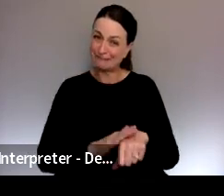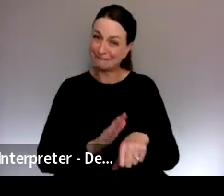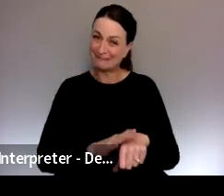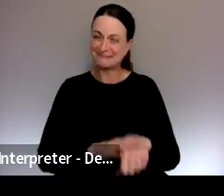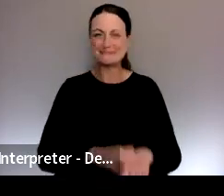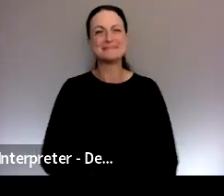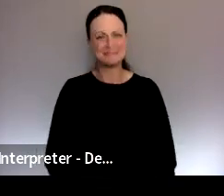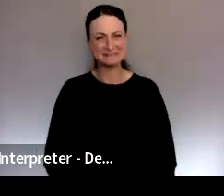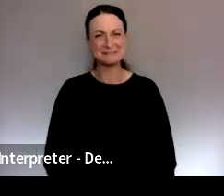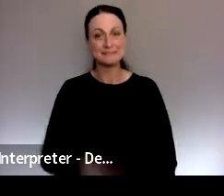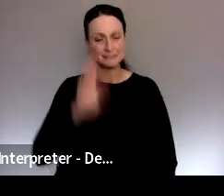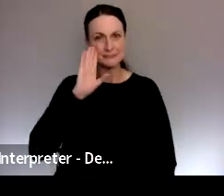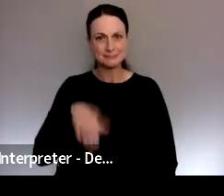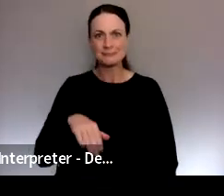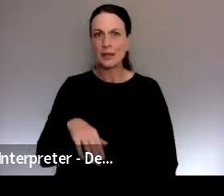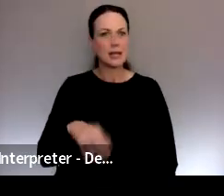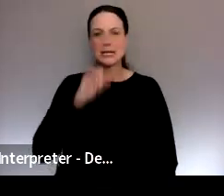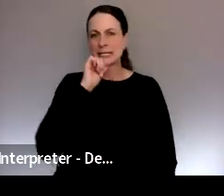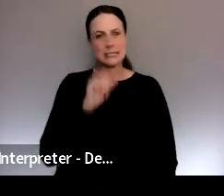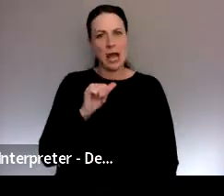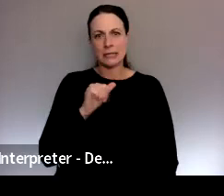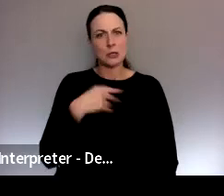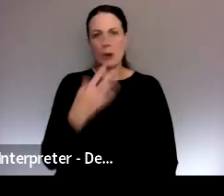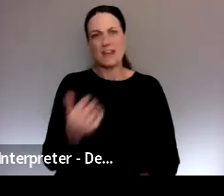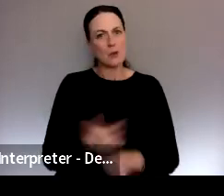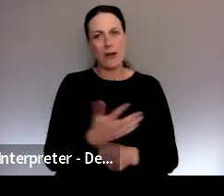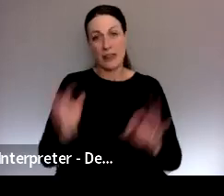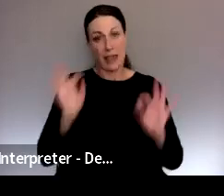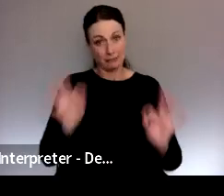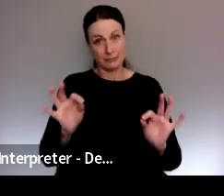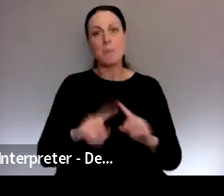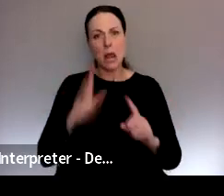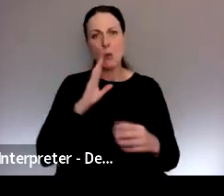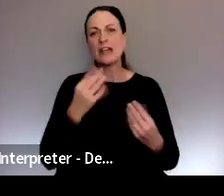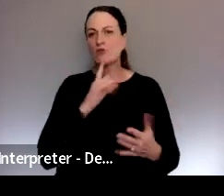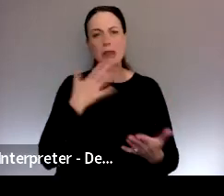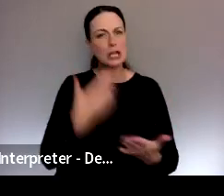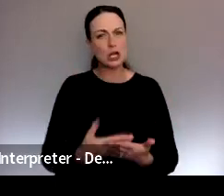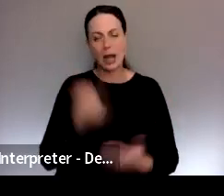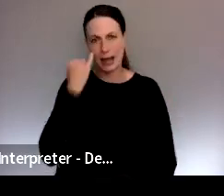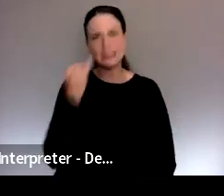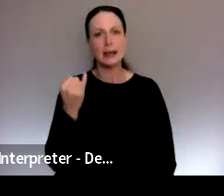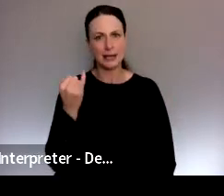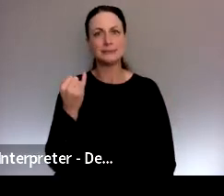So, just be aware that it's not going to give you everything but it's gonna give you a really good idea